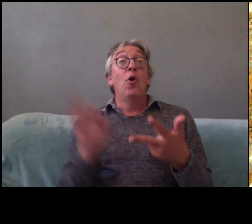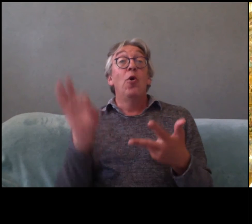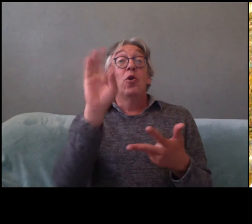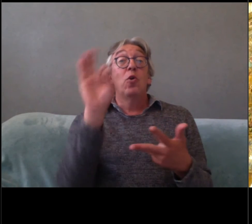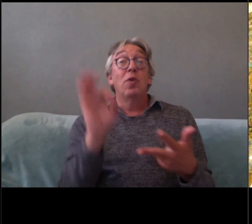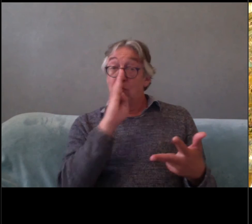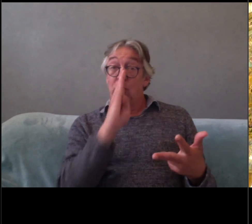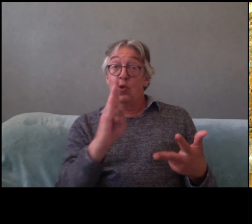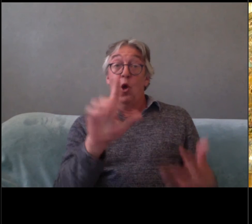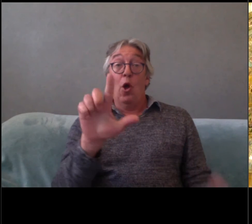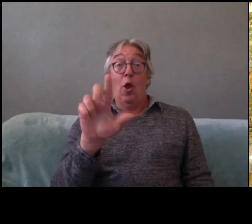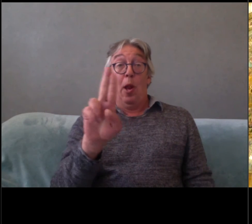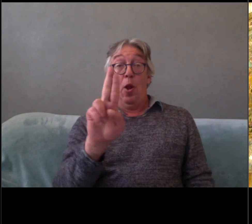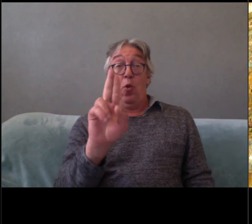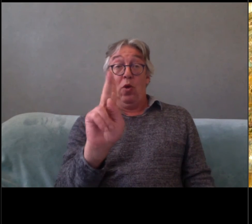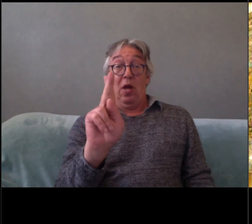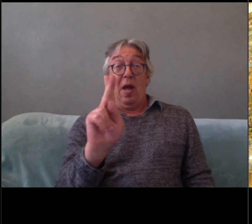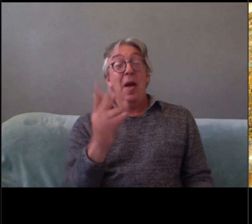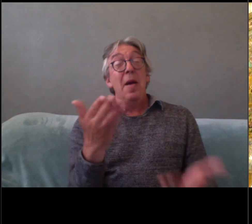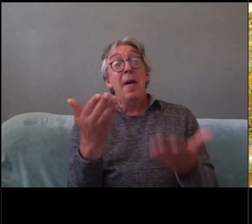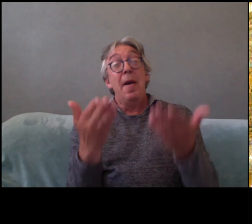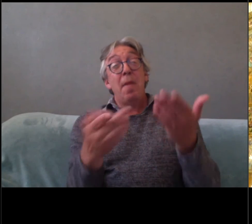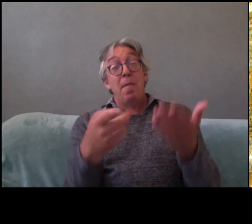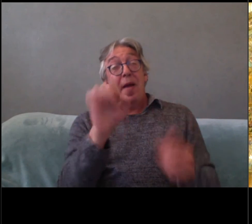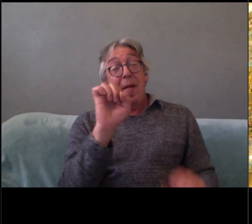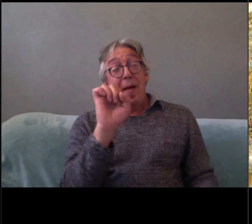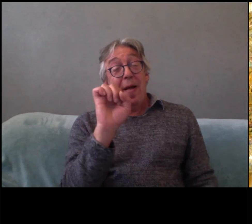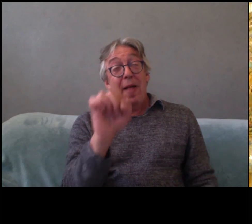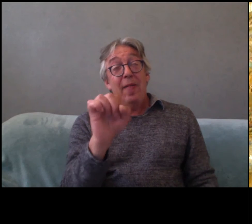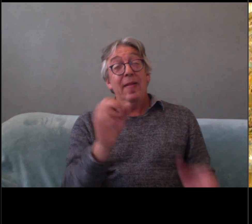If you could provide some details, not too long details,